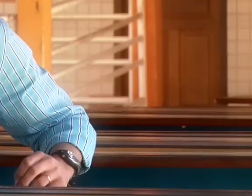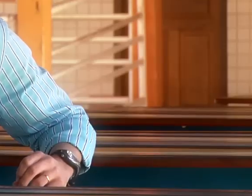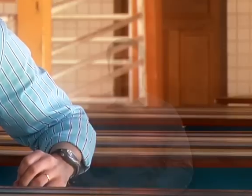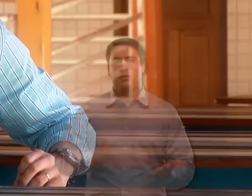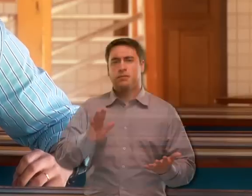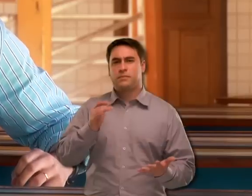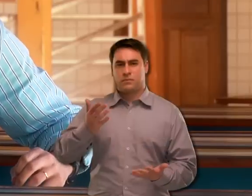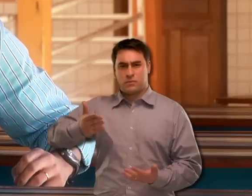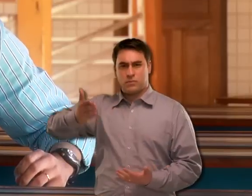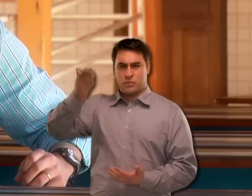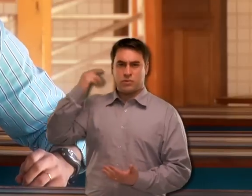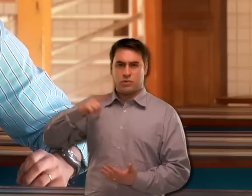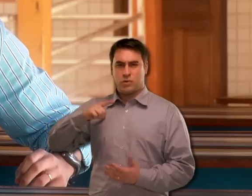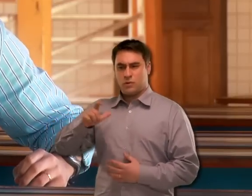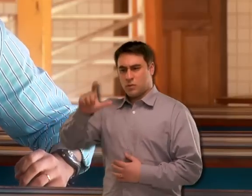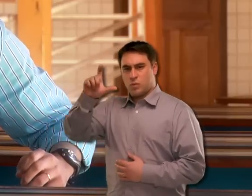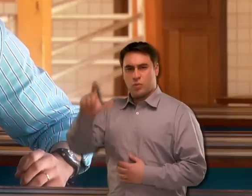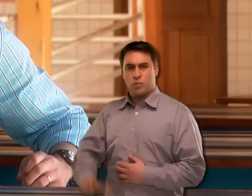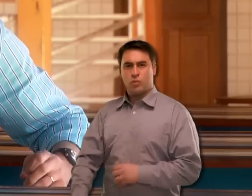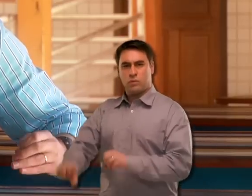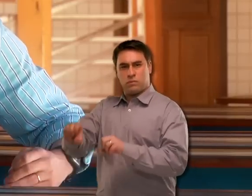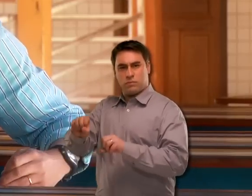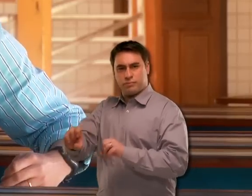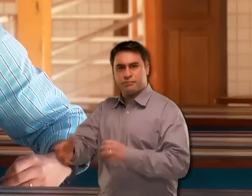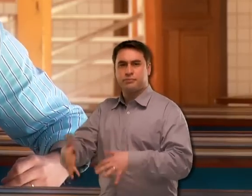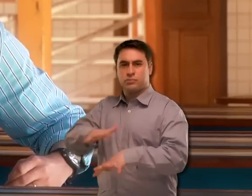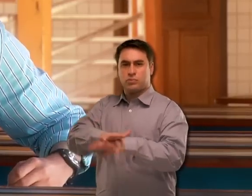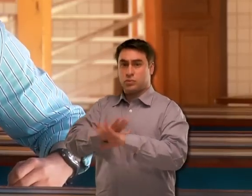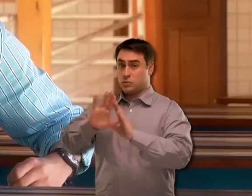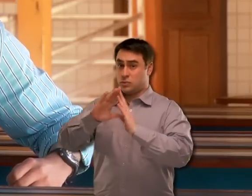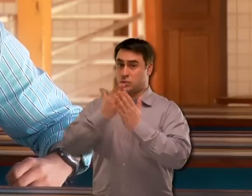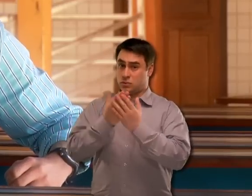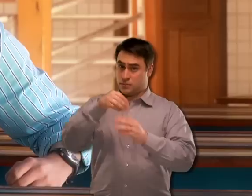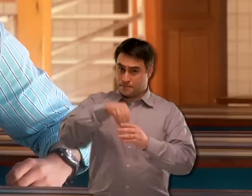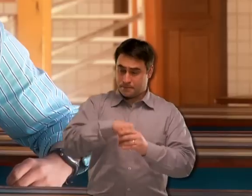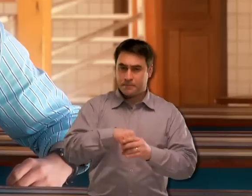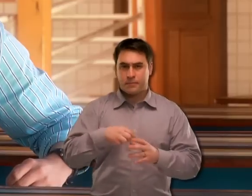When we adopted the inclusive education model in the schools